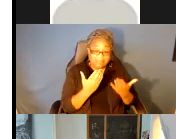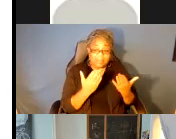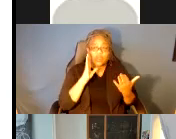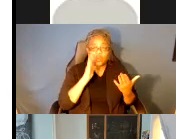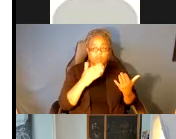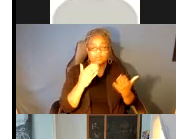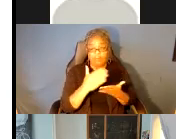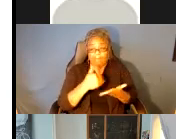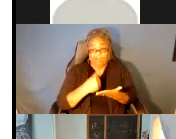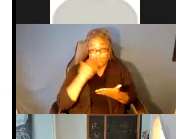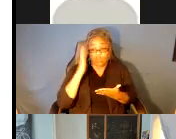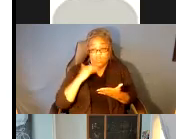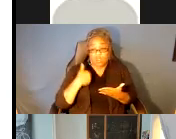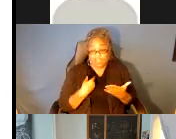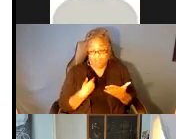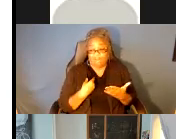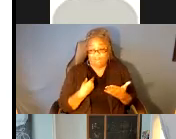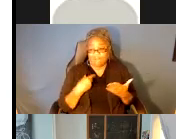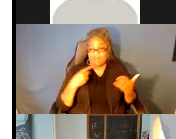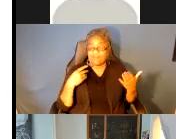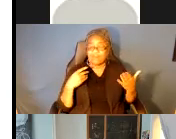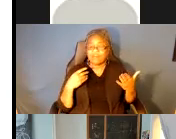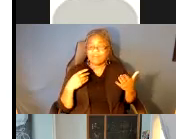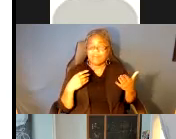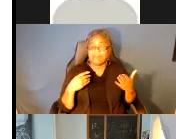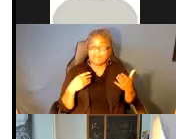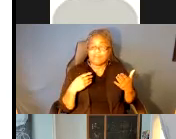that supports the strength of the project design criterion.